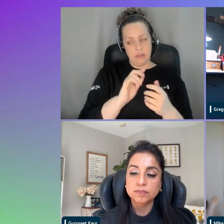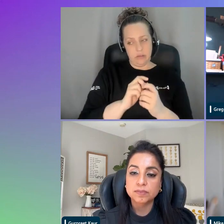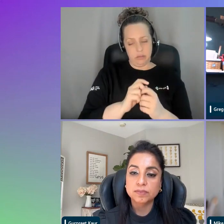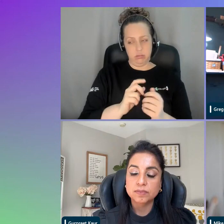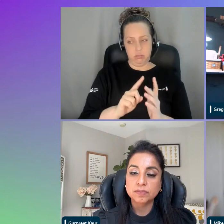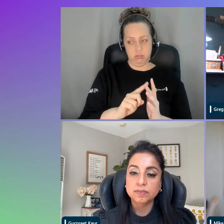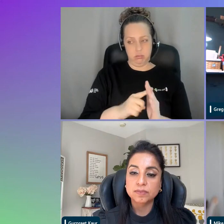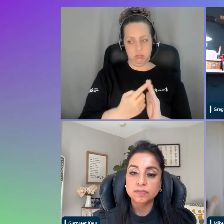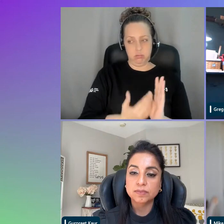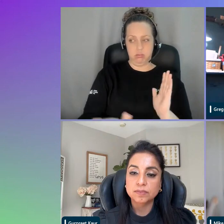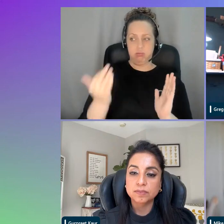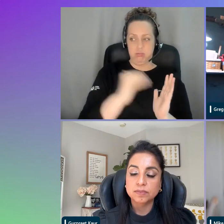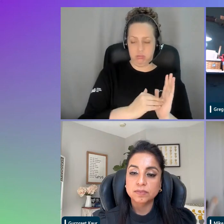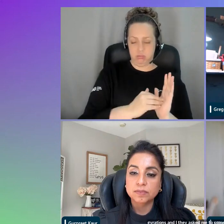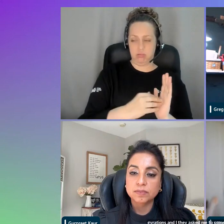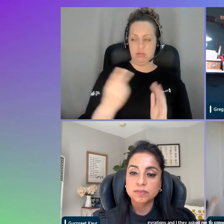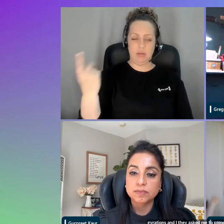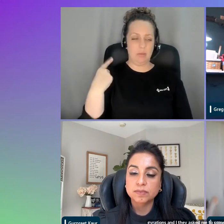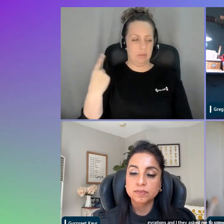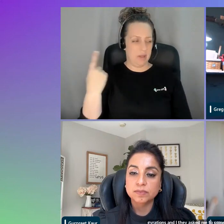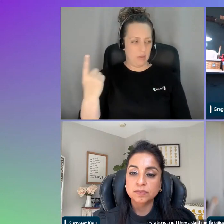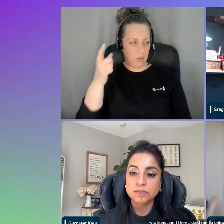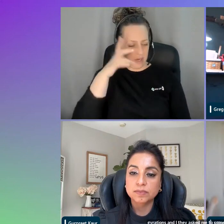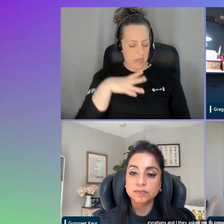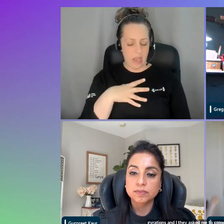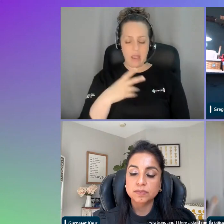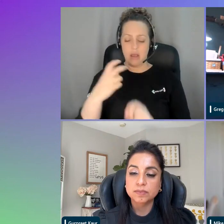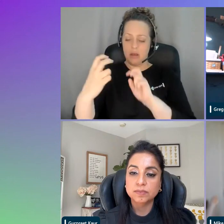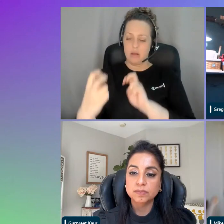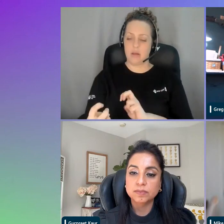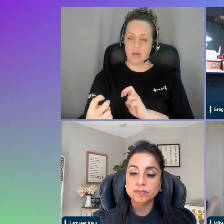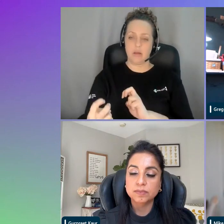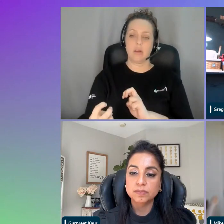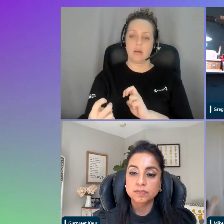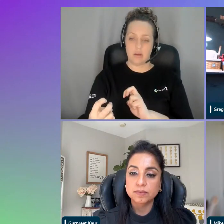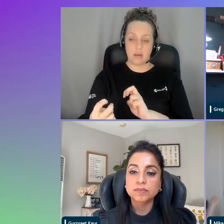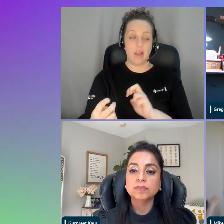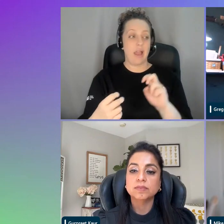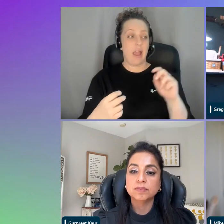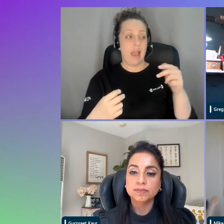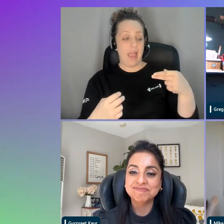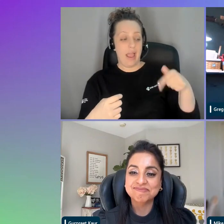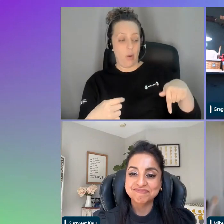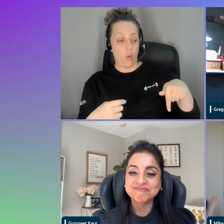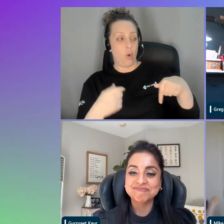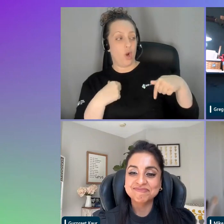and one amazing guy, uh, and we sat in a room on the farthest building away from the headquarters, they could put us.